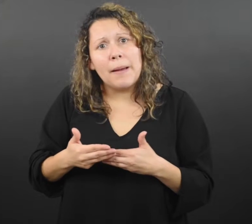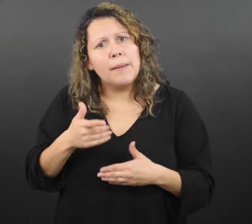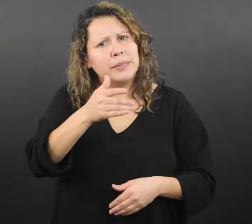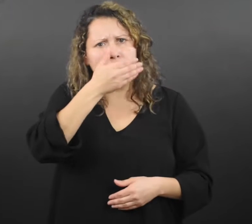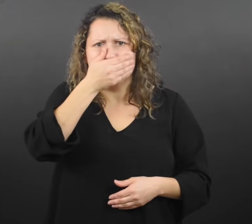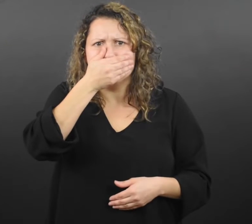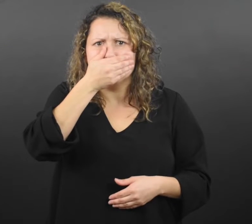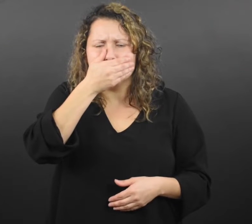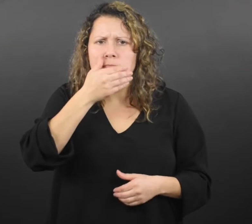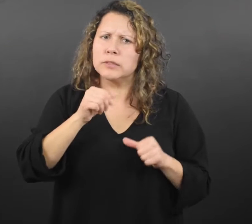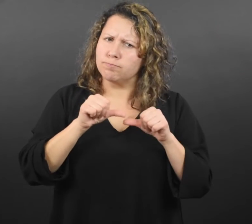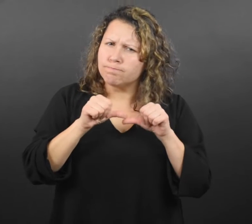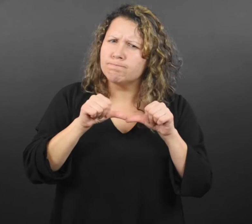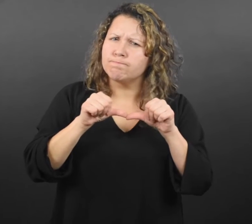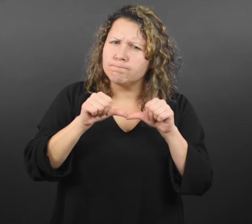breastfeeding and caring for your baby.